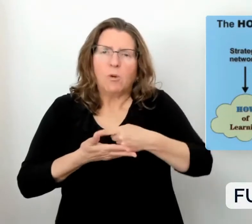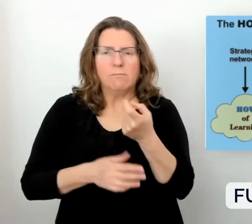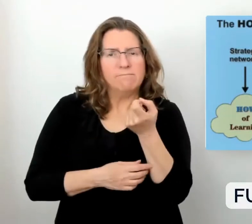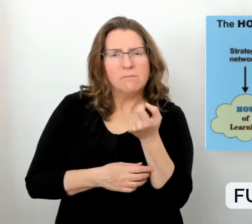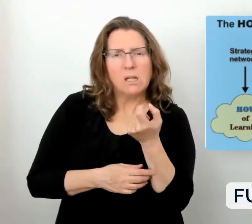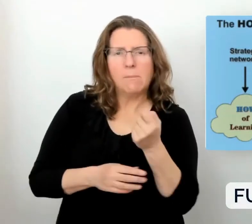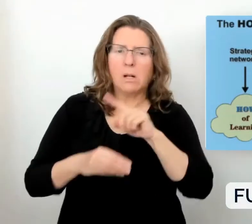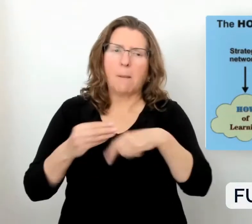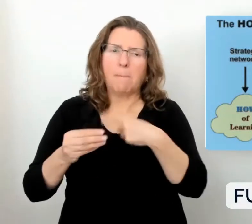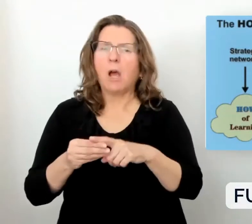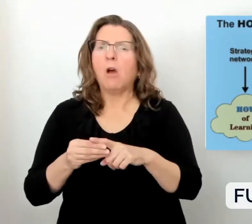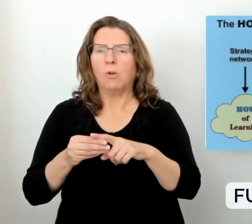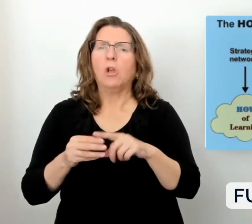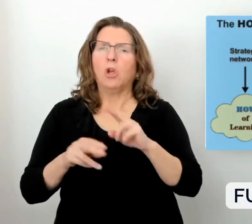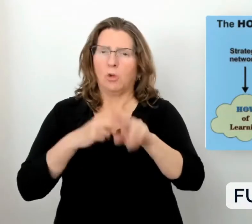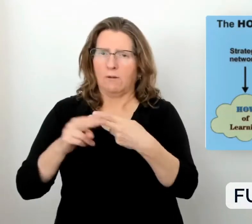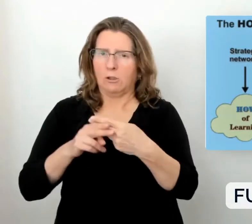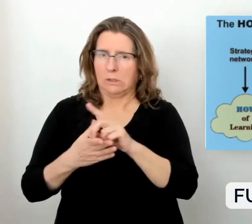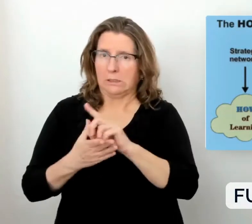A quick review of UDL fundamentals.